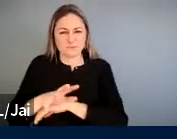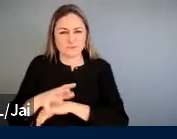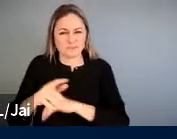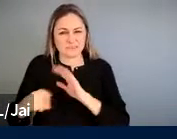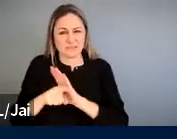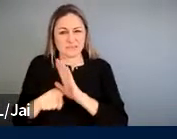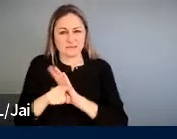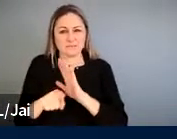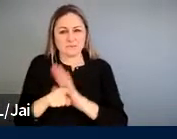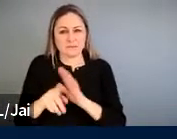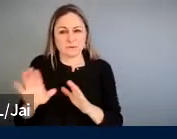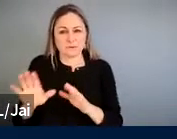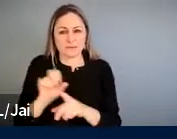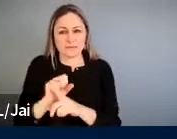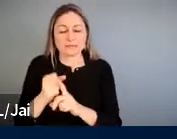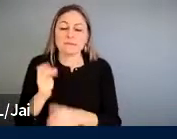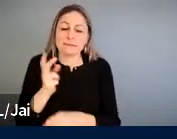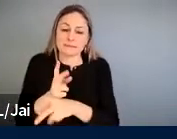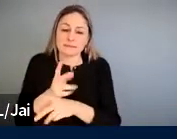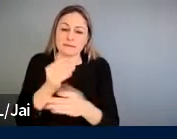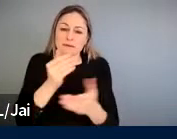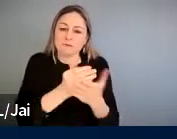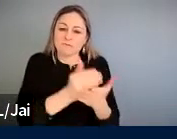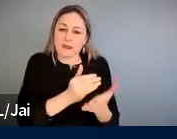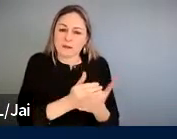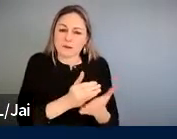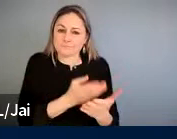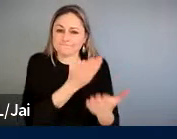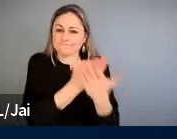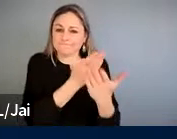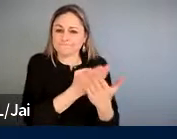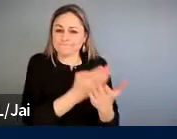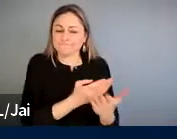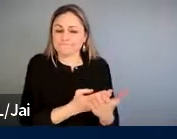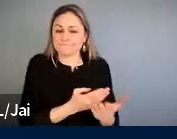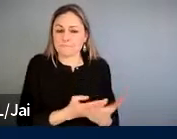And so keeping a record and asking questions, both on your own behalf